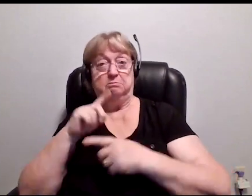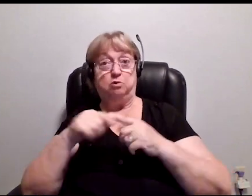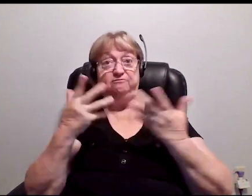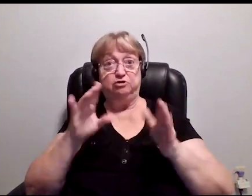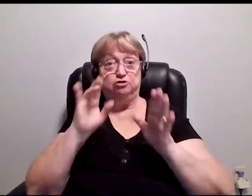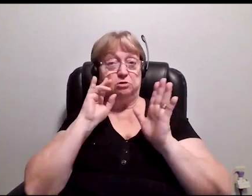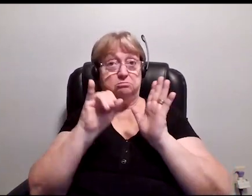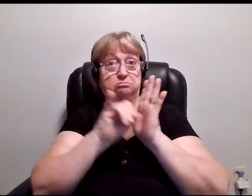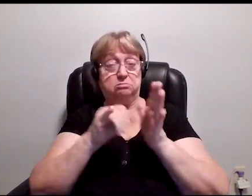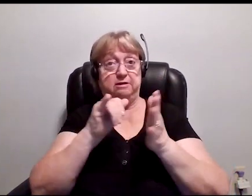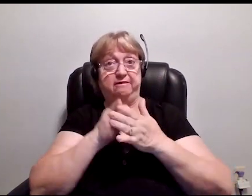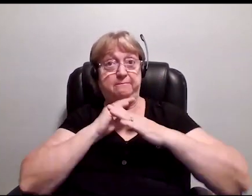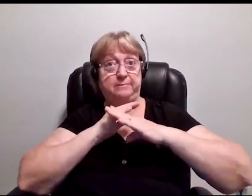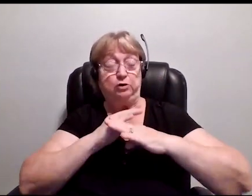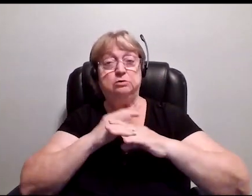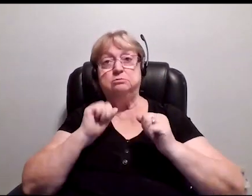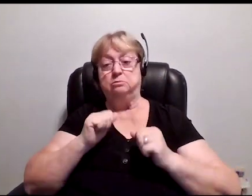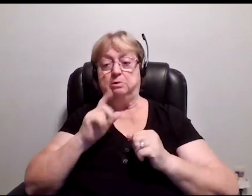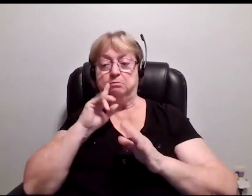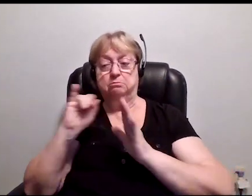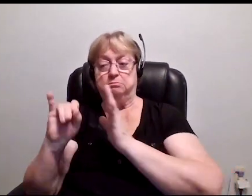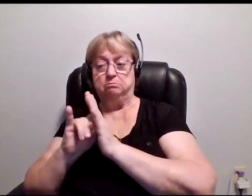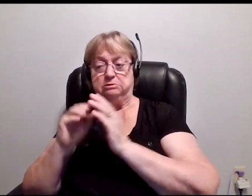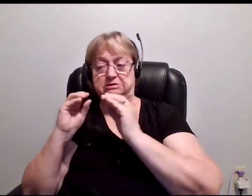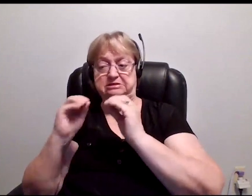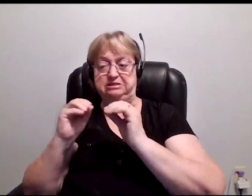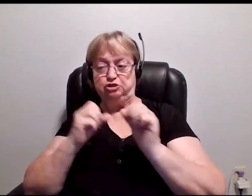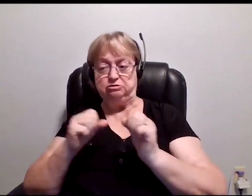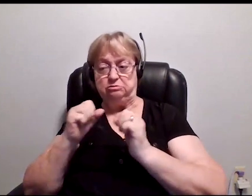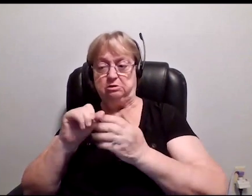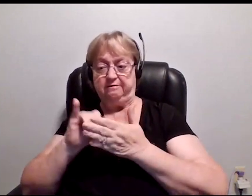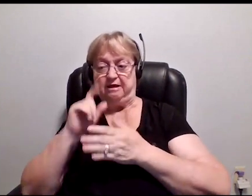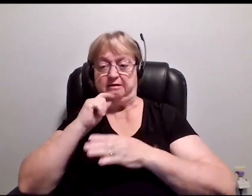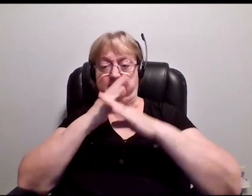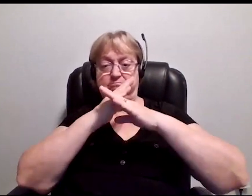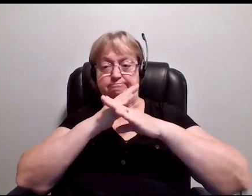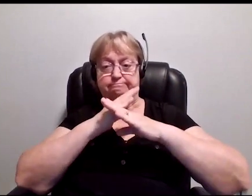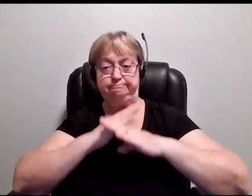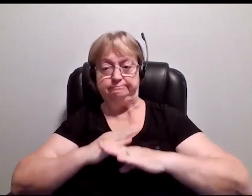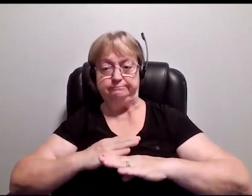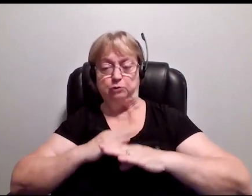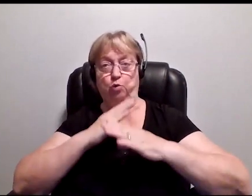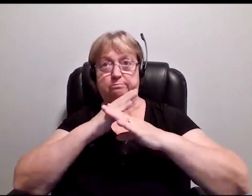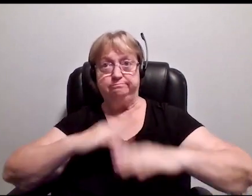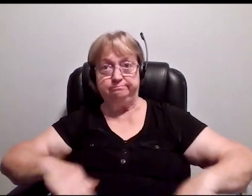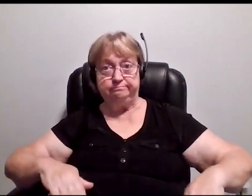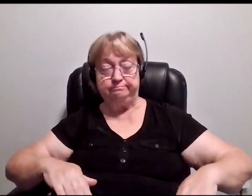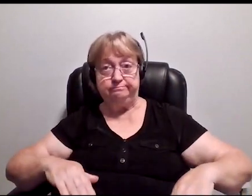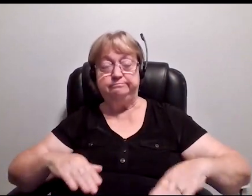we can identify inclusive teaching strategies that can lower or eradicate these barriers, through Universal Design For Learning is one tool